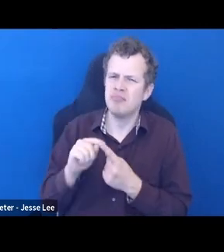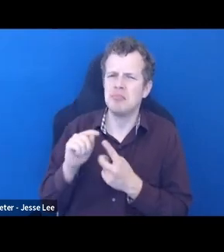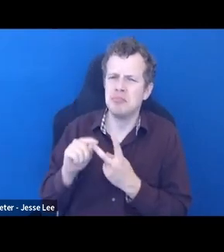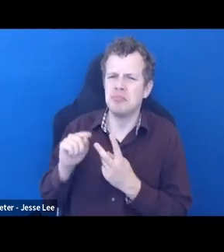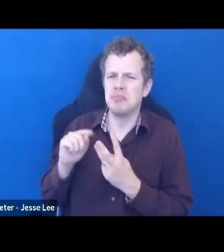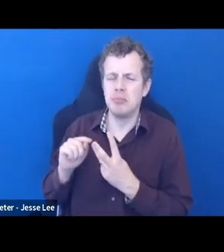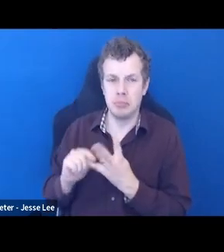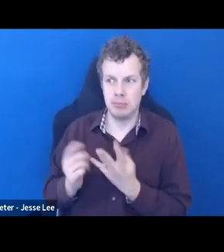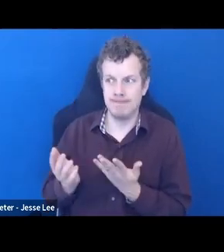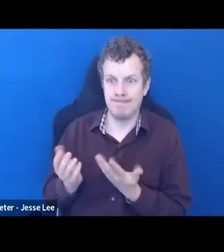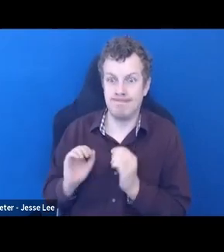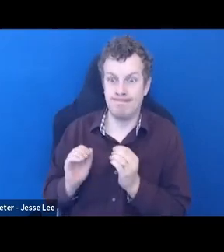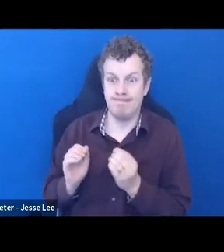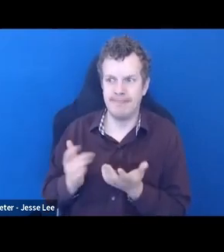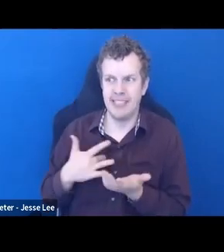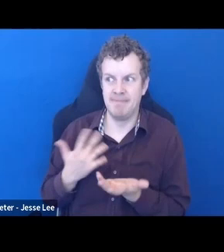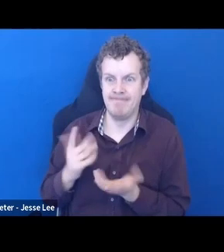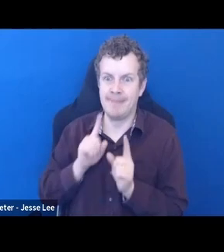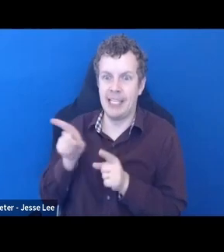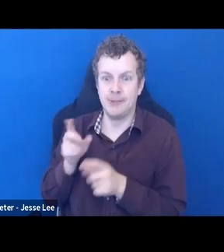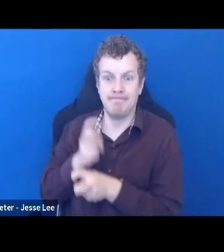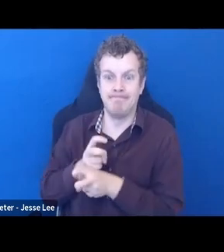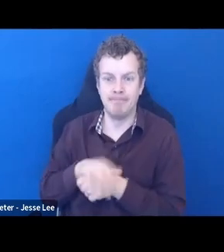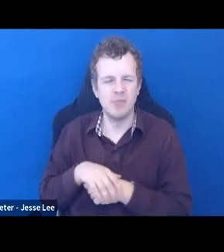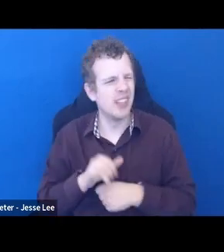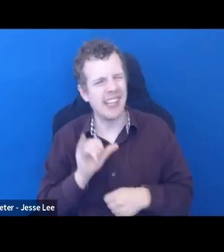So this is what clinicians are dealing with and it's really challenging